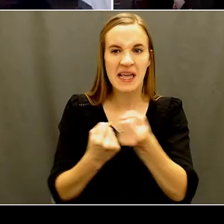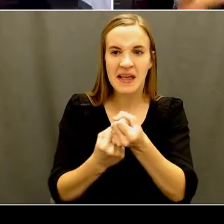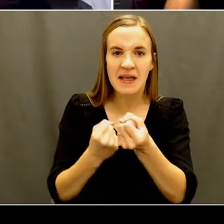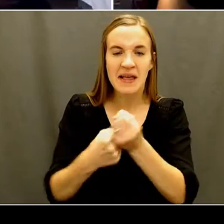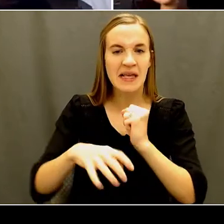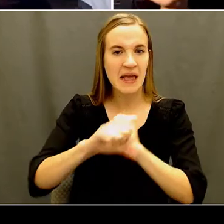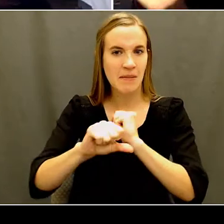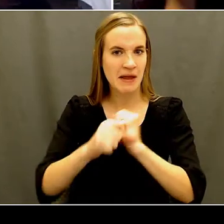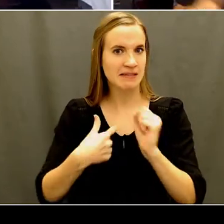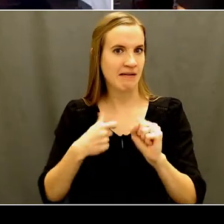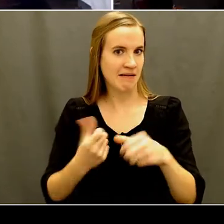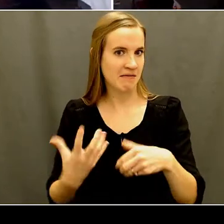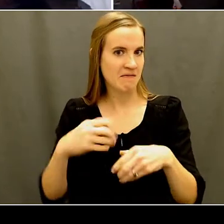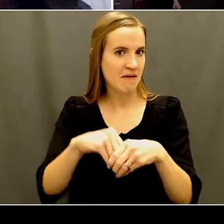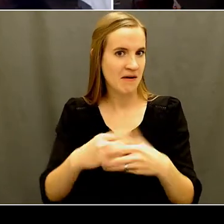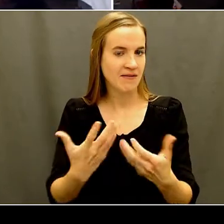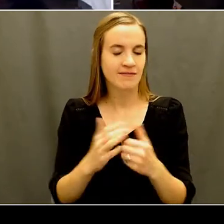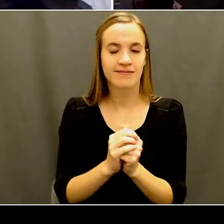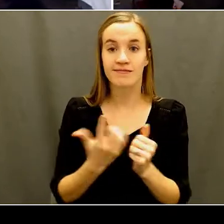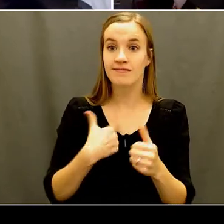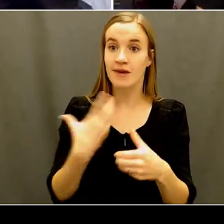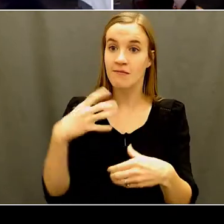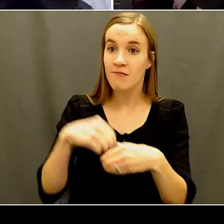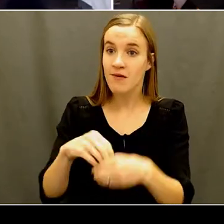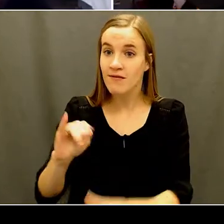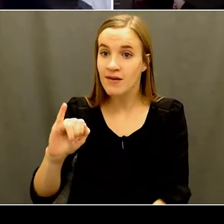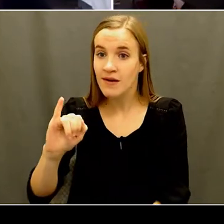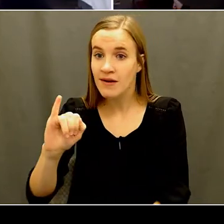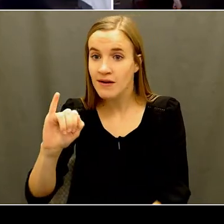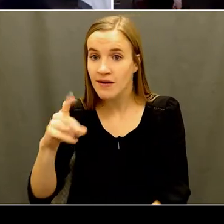involved in Idaho and in San Diego and I had the opportunity of speaking at the